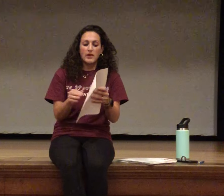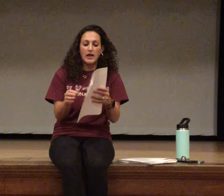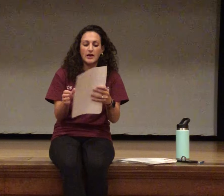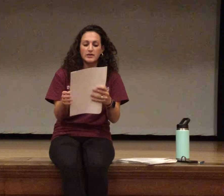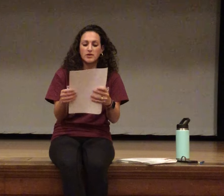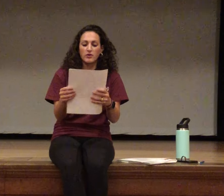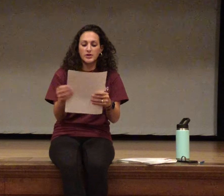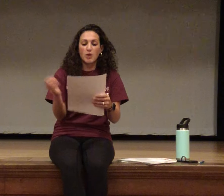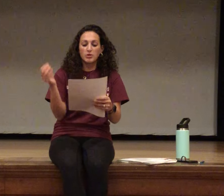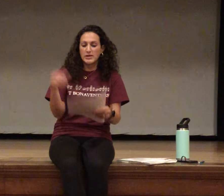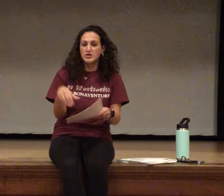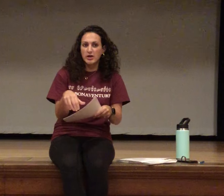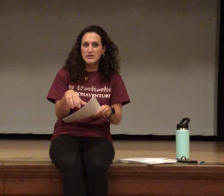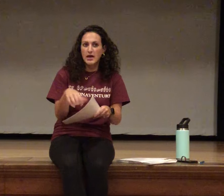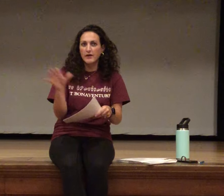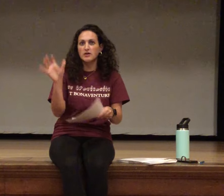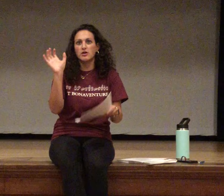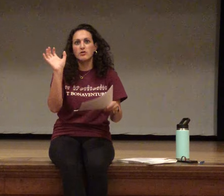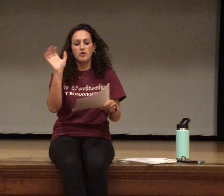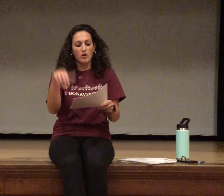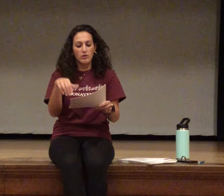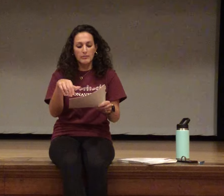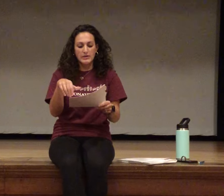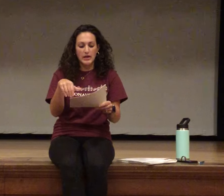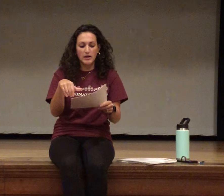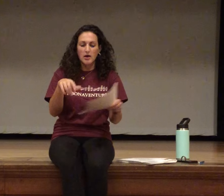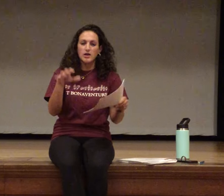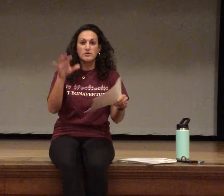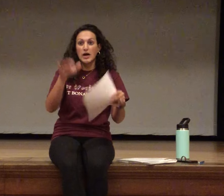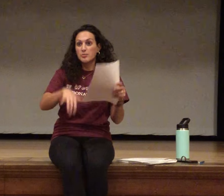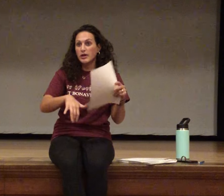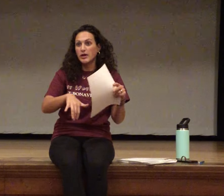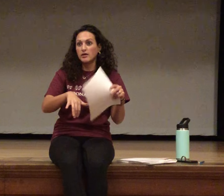um and so there's a couple dictionaries on there so you go to the website you type in